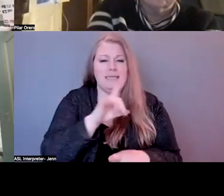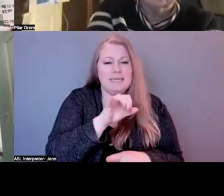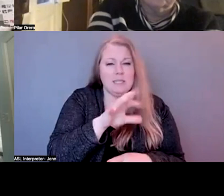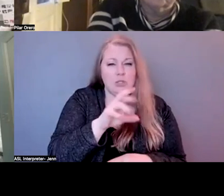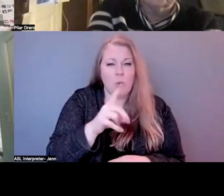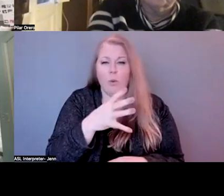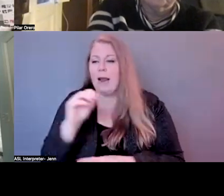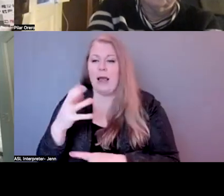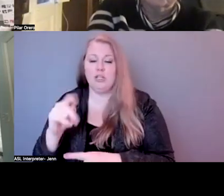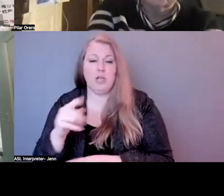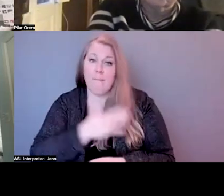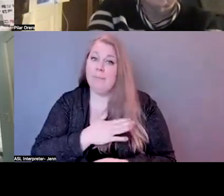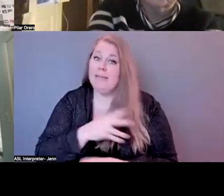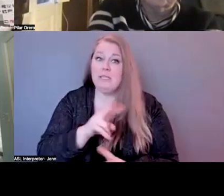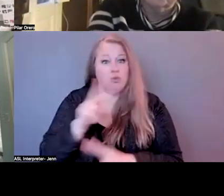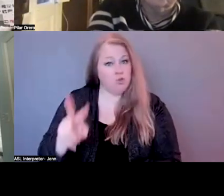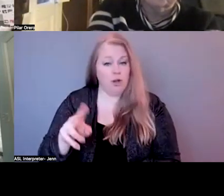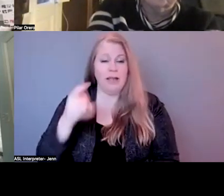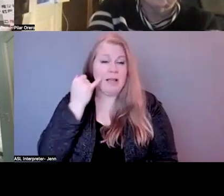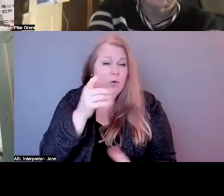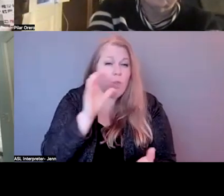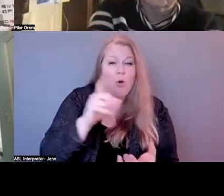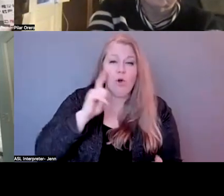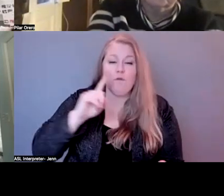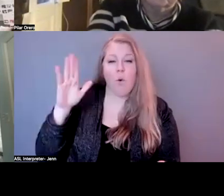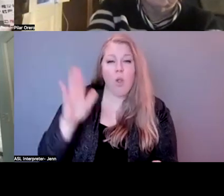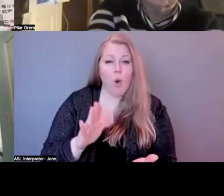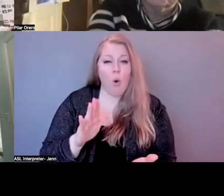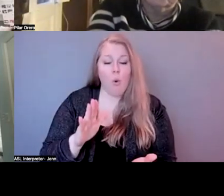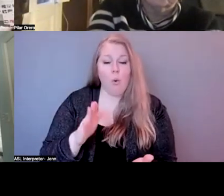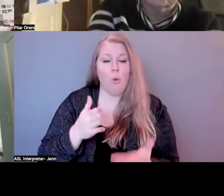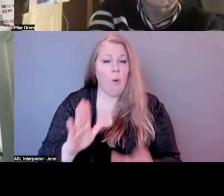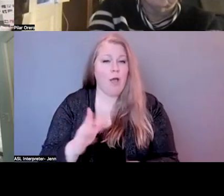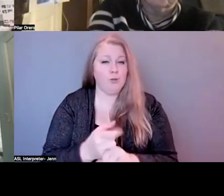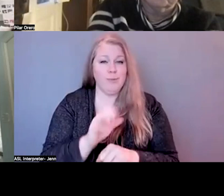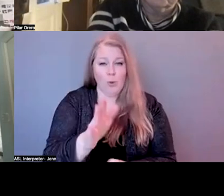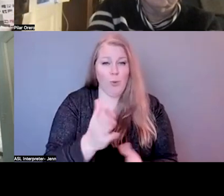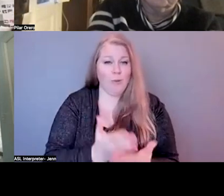you to check that out, as if looking for low, you know ways to make things easier and more accessible.